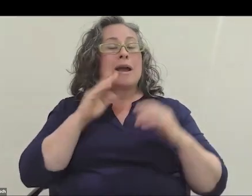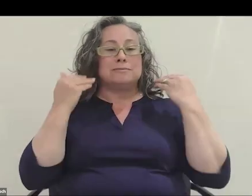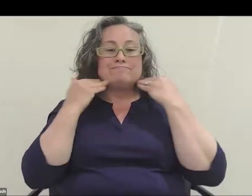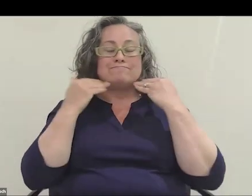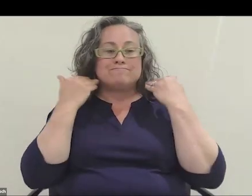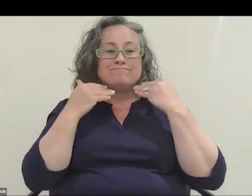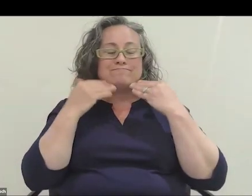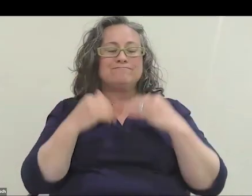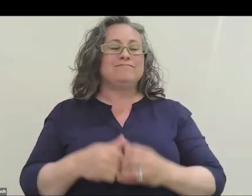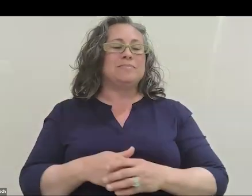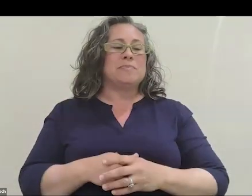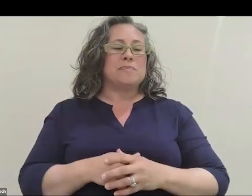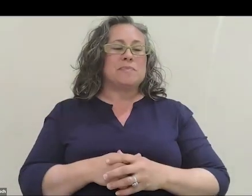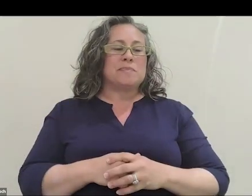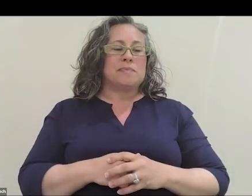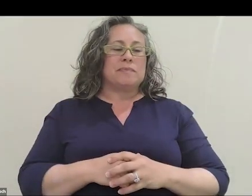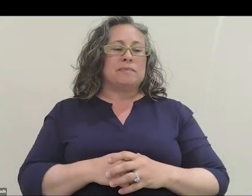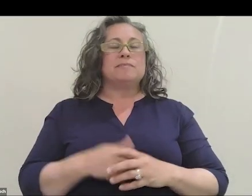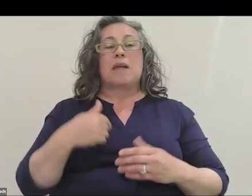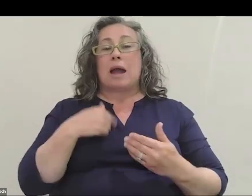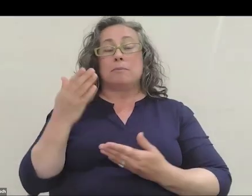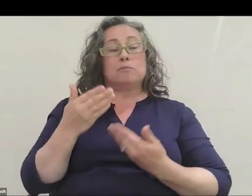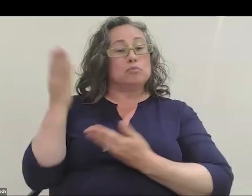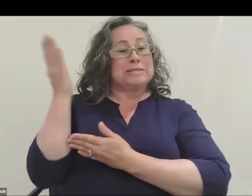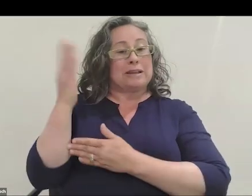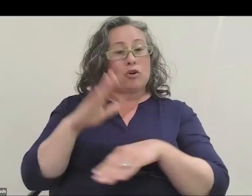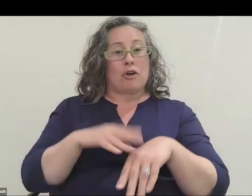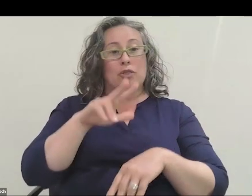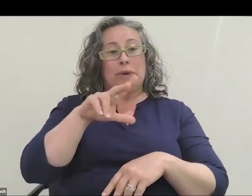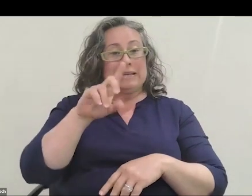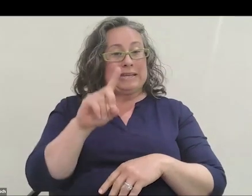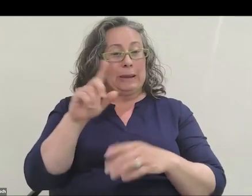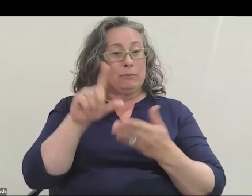I'm presenting on 3D Printing Programs at Schools for the Blind, What Has Worked